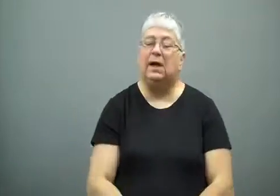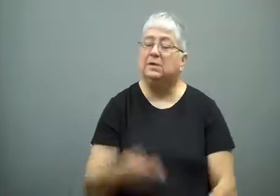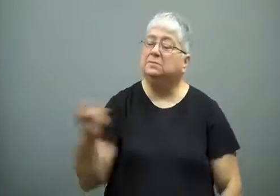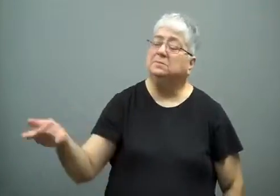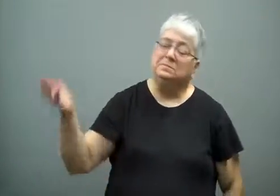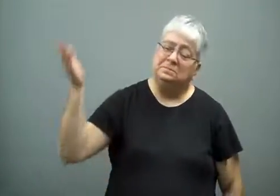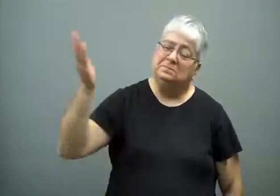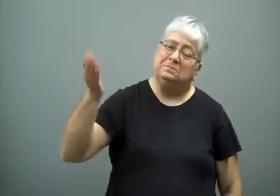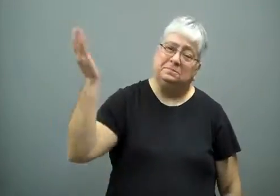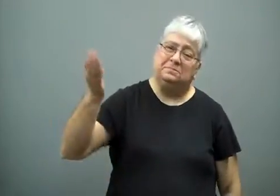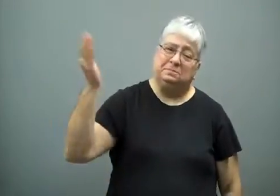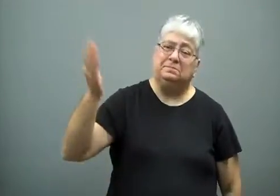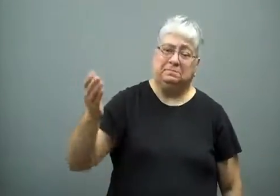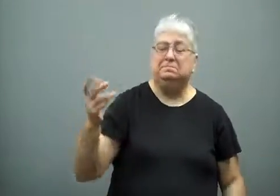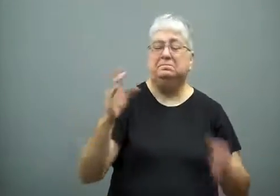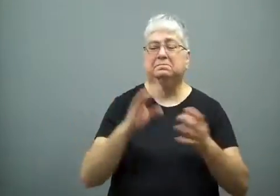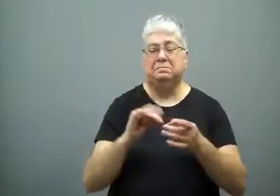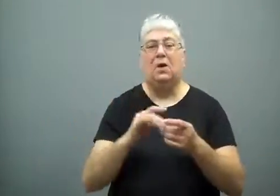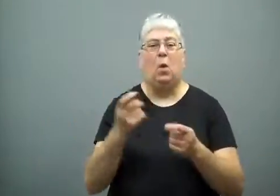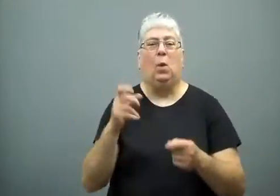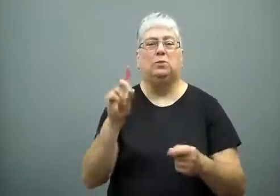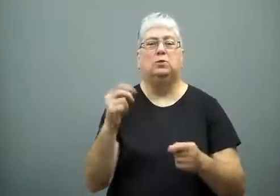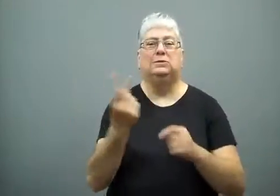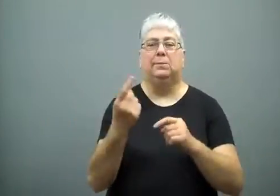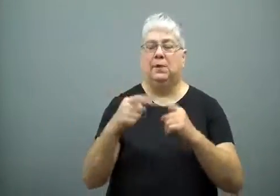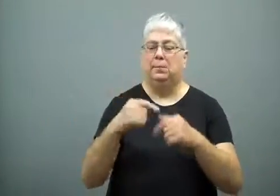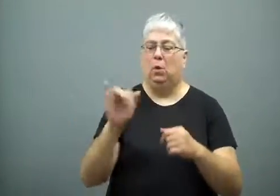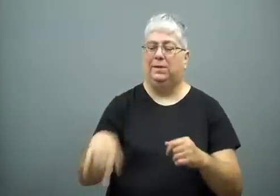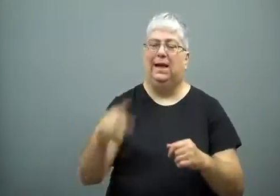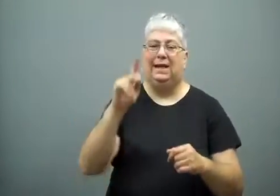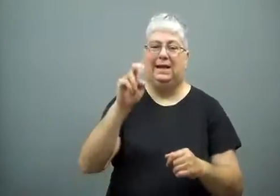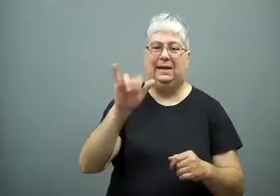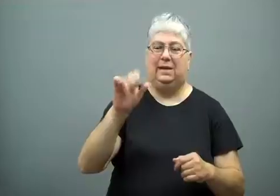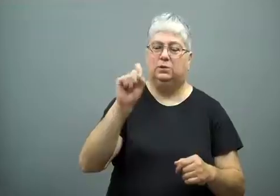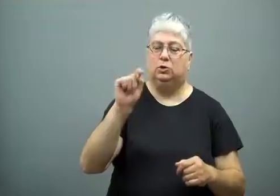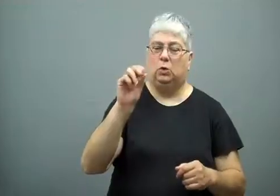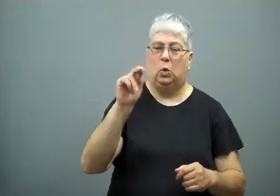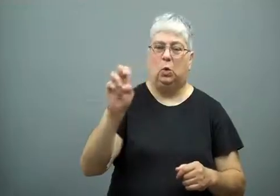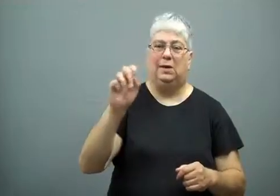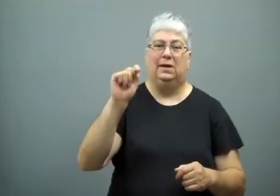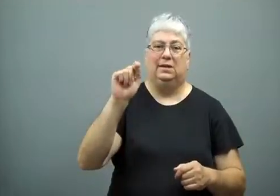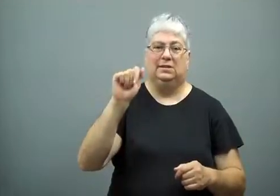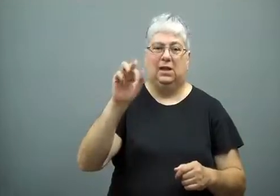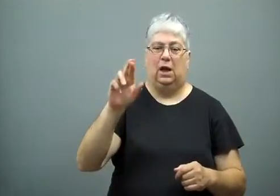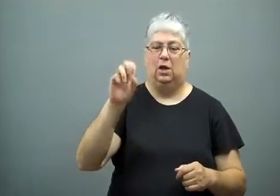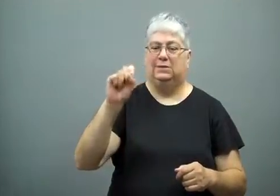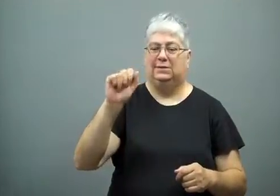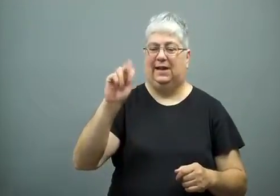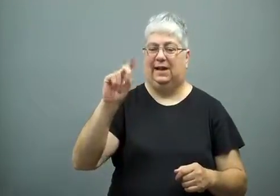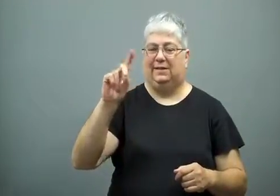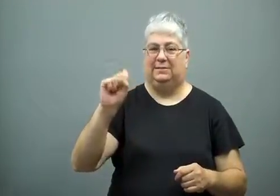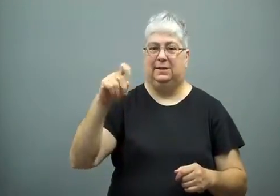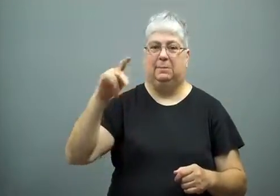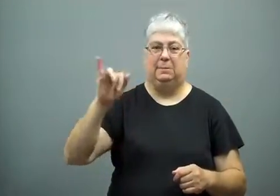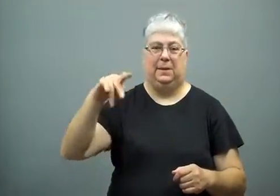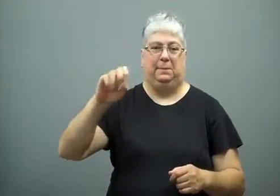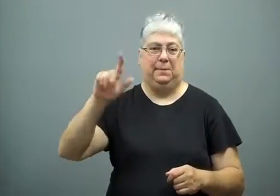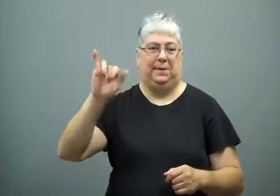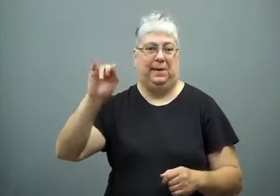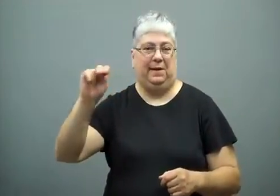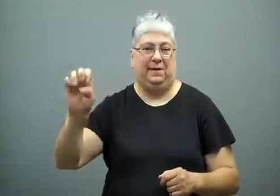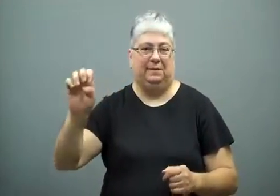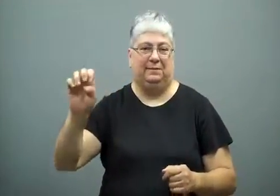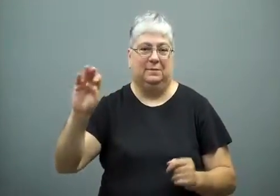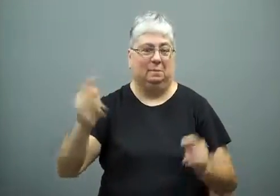He also discussed taking action on the Keystone Tar Sands Pipeline.